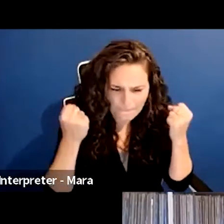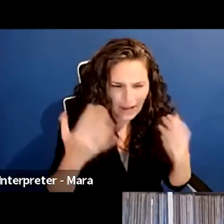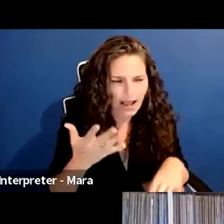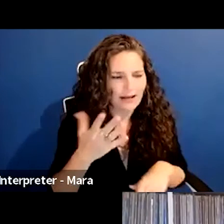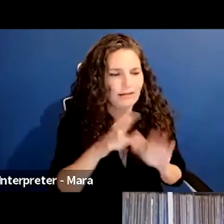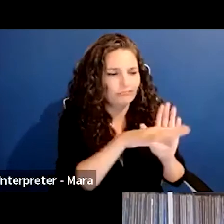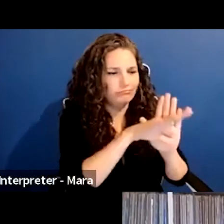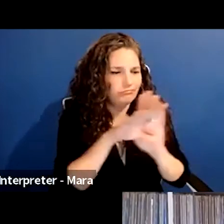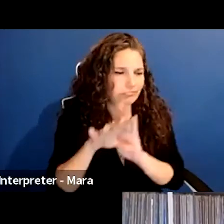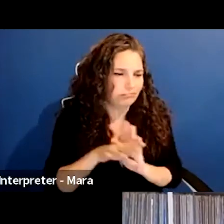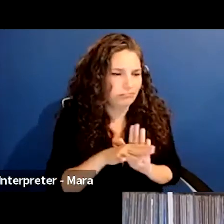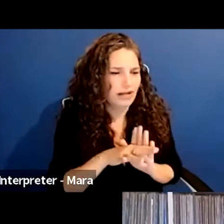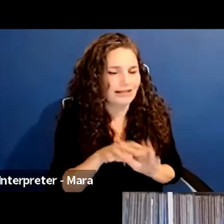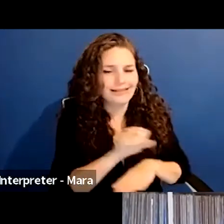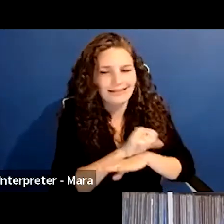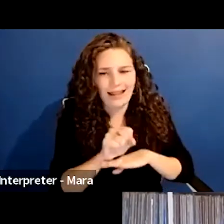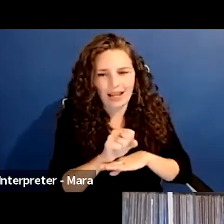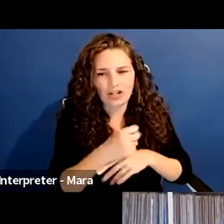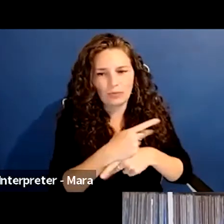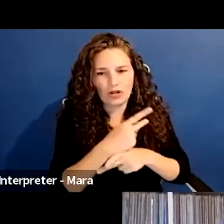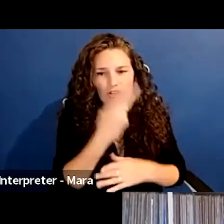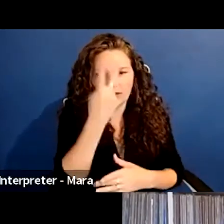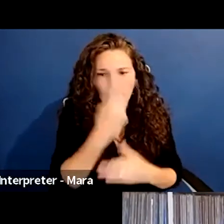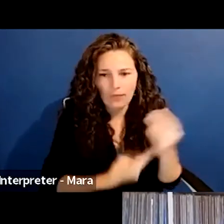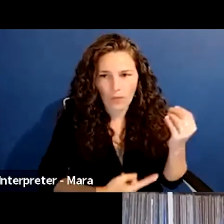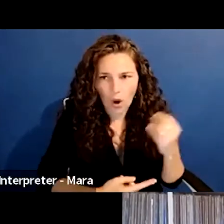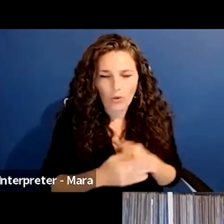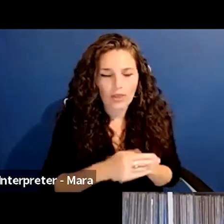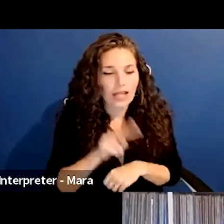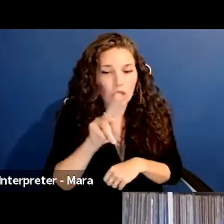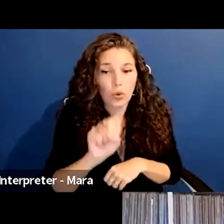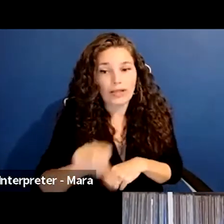and stage productions, both in the US and the UK,